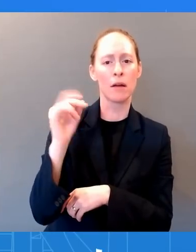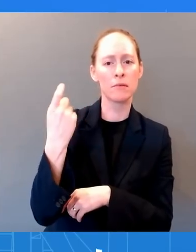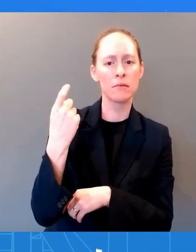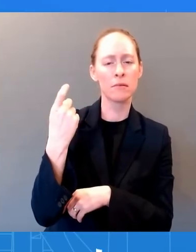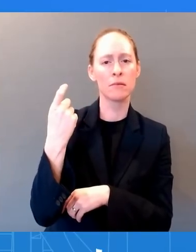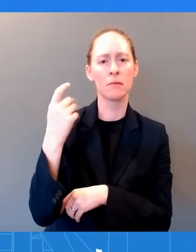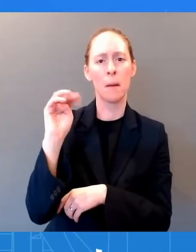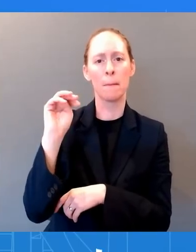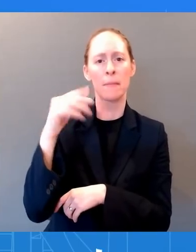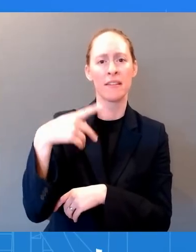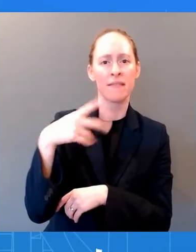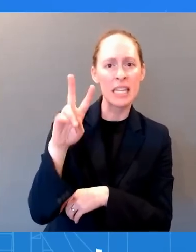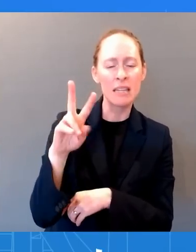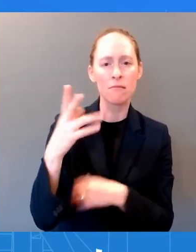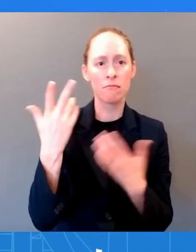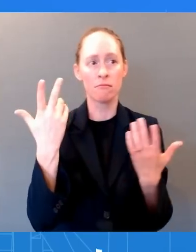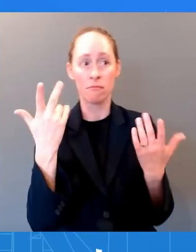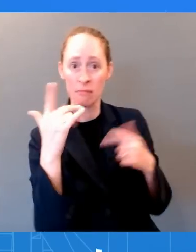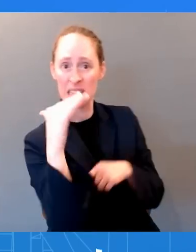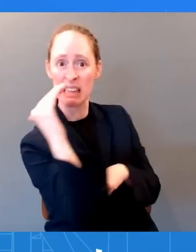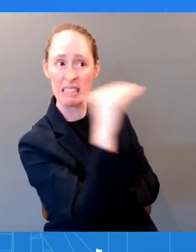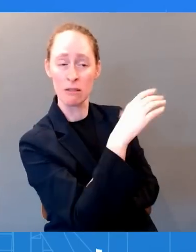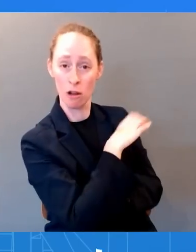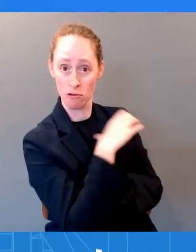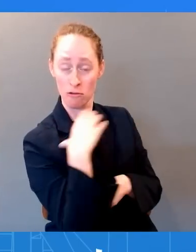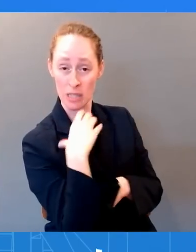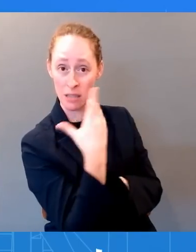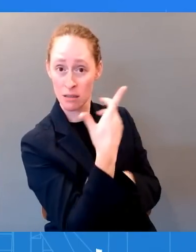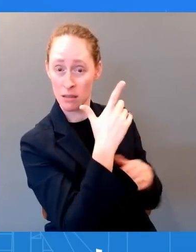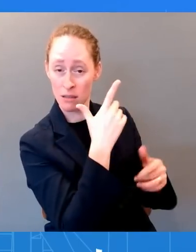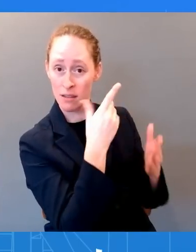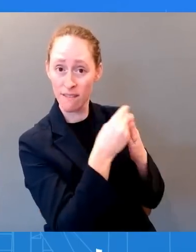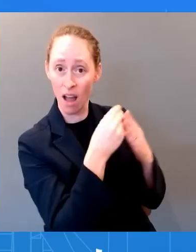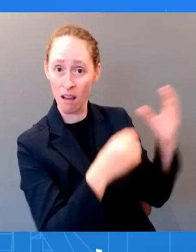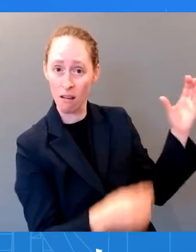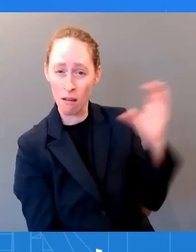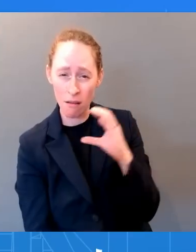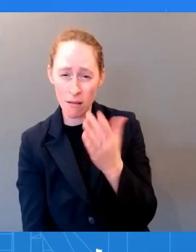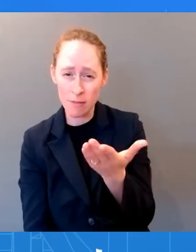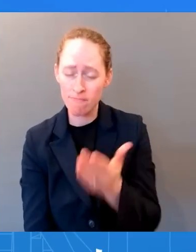I just want to make sure, because we had some good updates on this on the monkeypox.